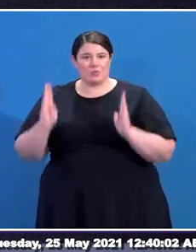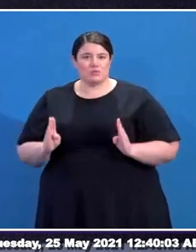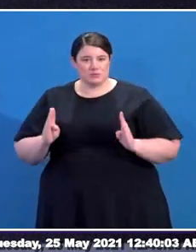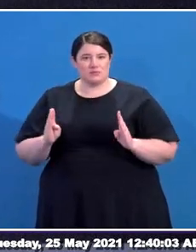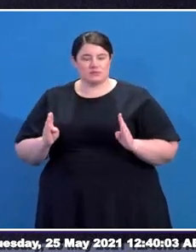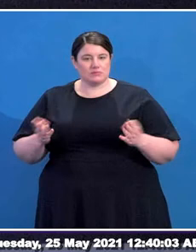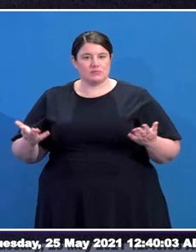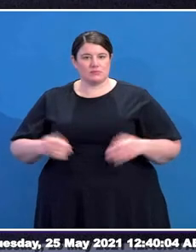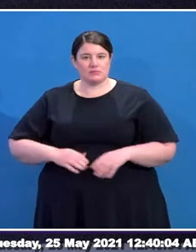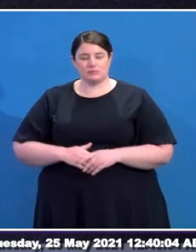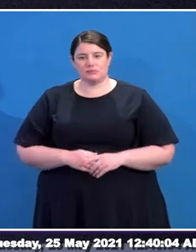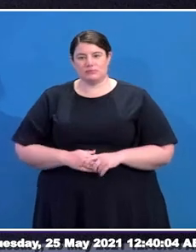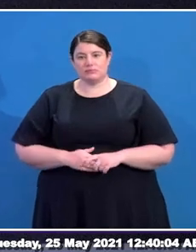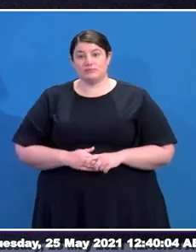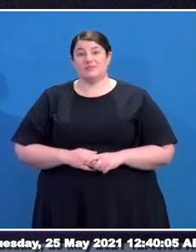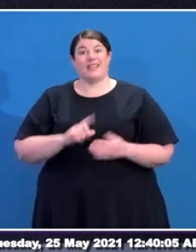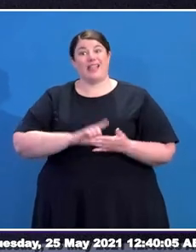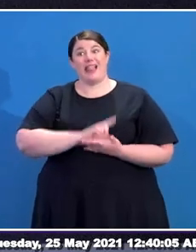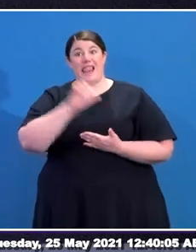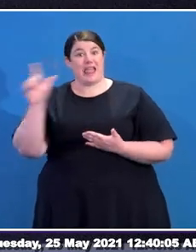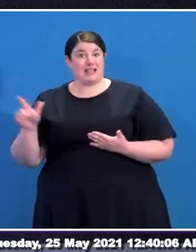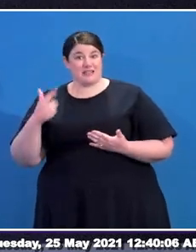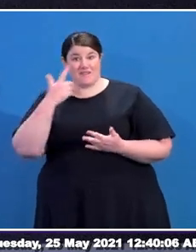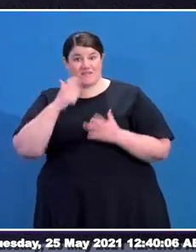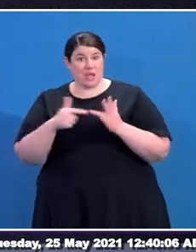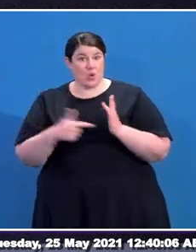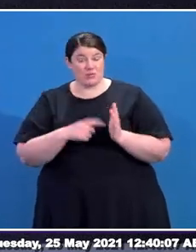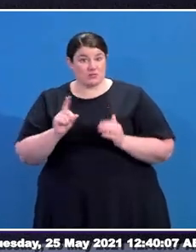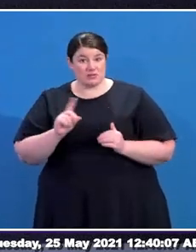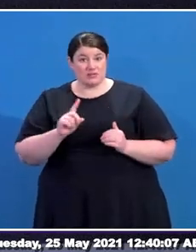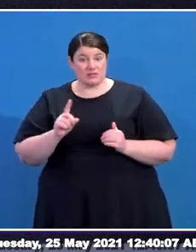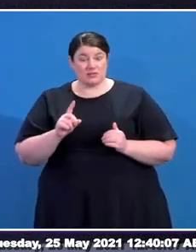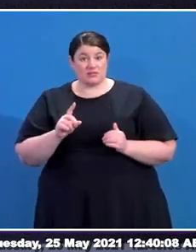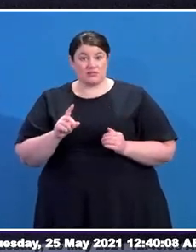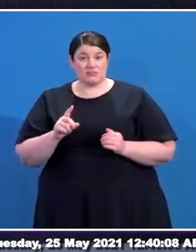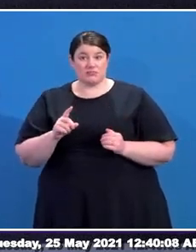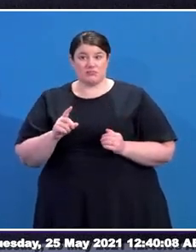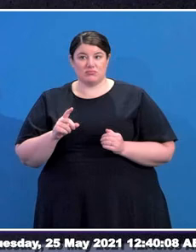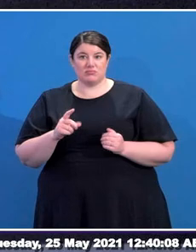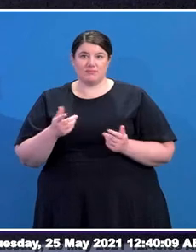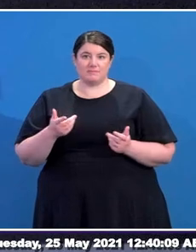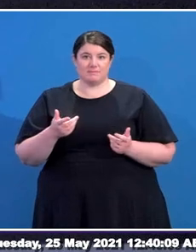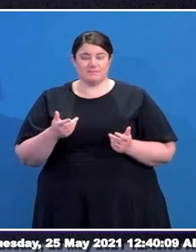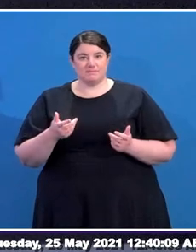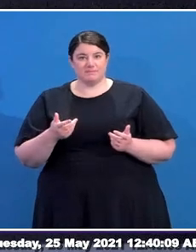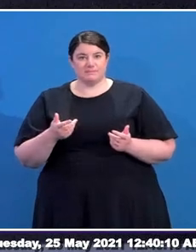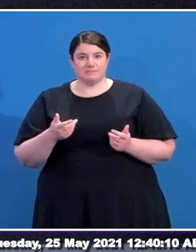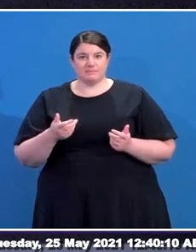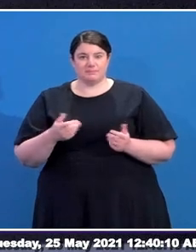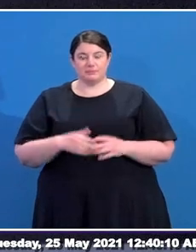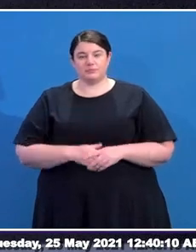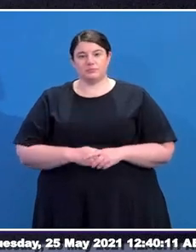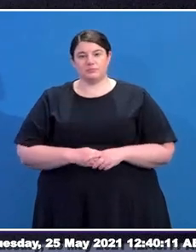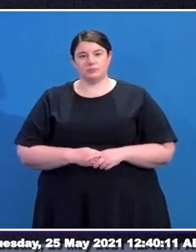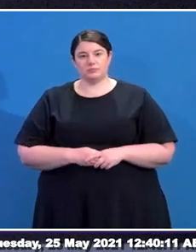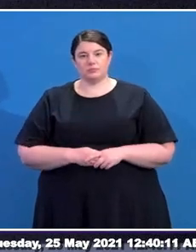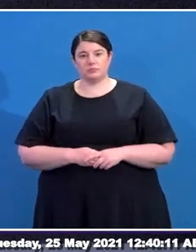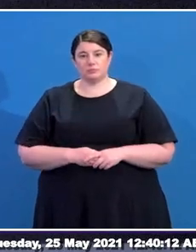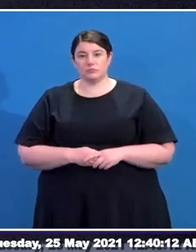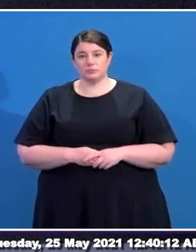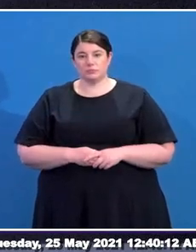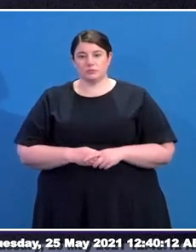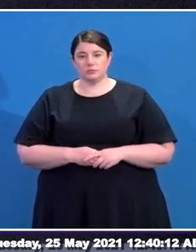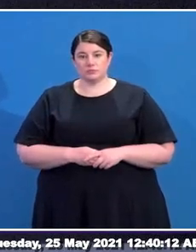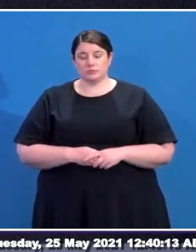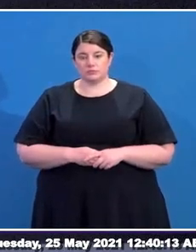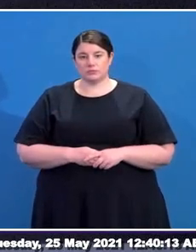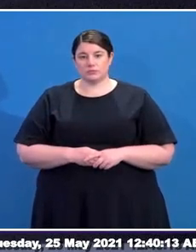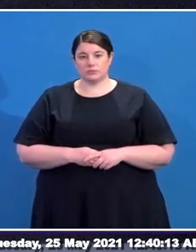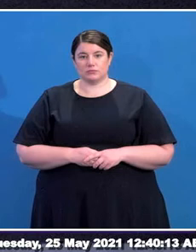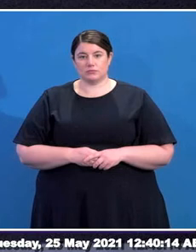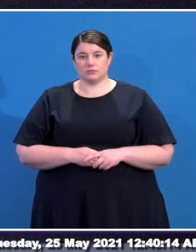Later we found that from --- what we found out later is that obviously he